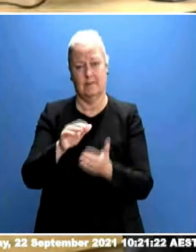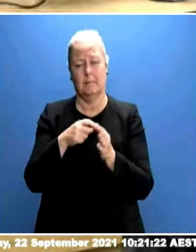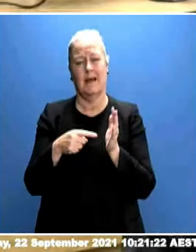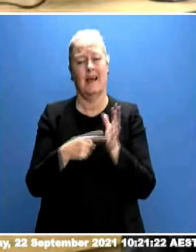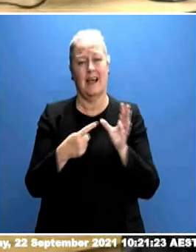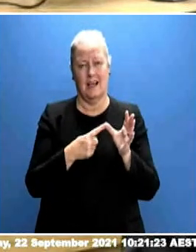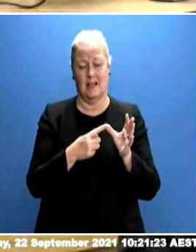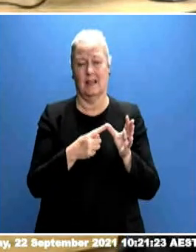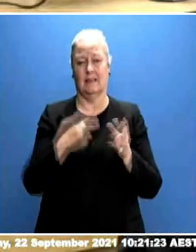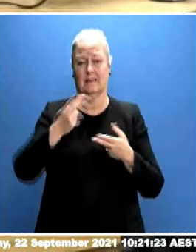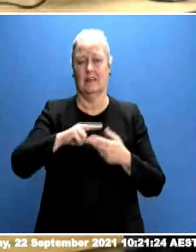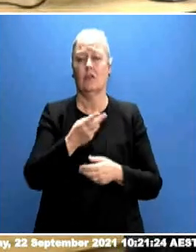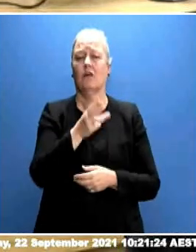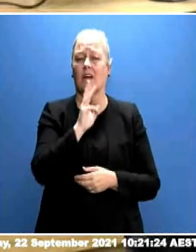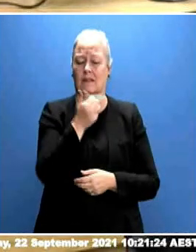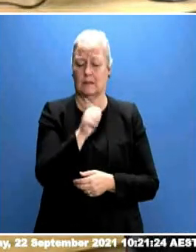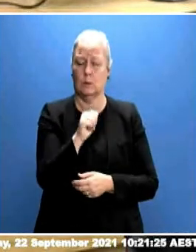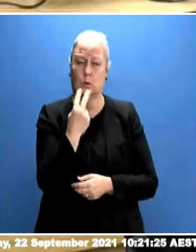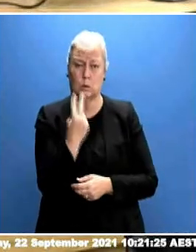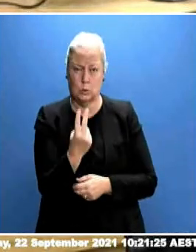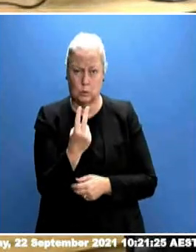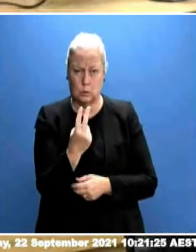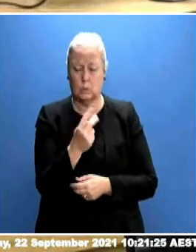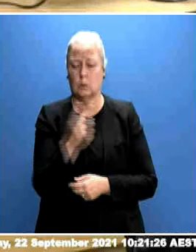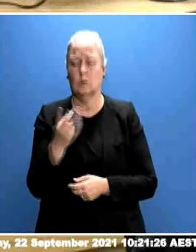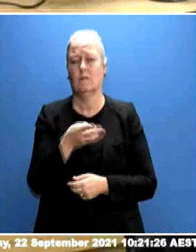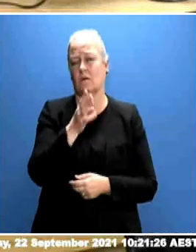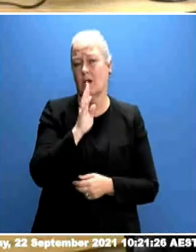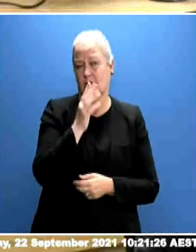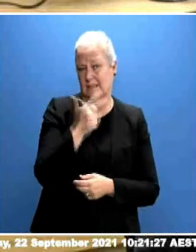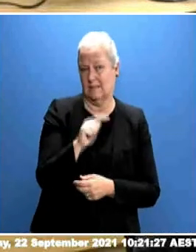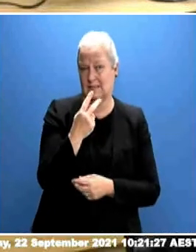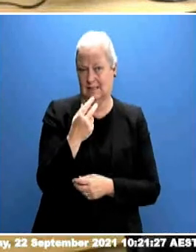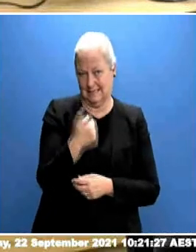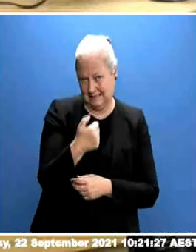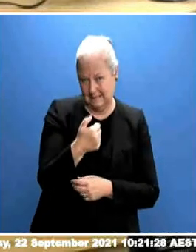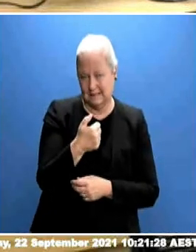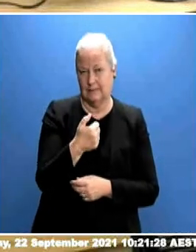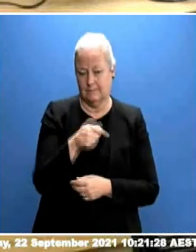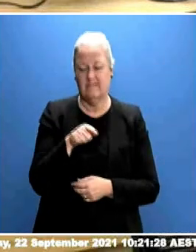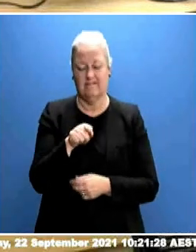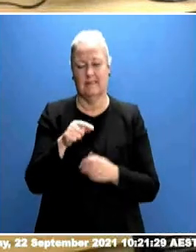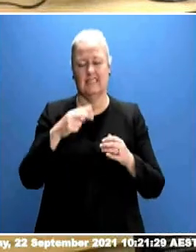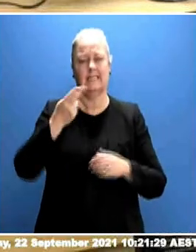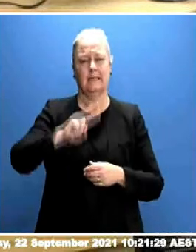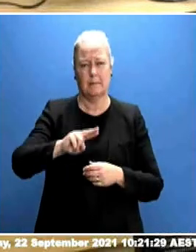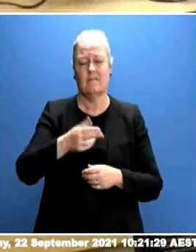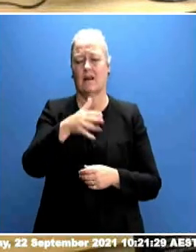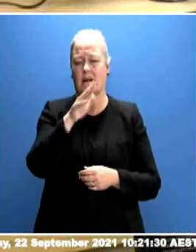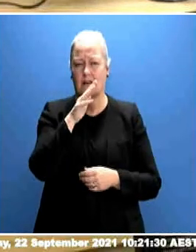Tabs 362 to 476 and at Tab 578.